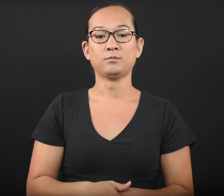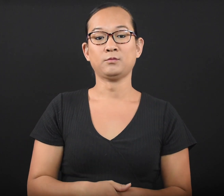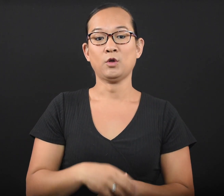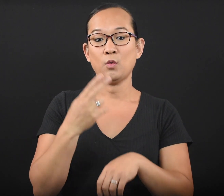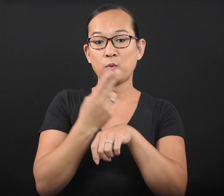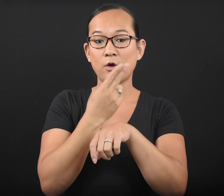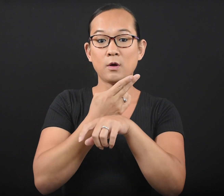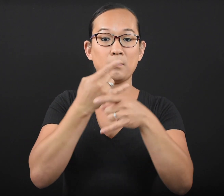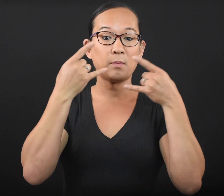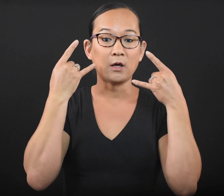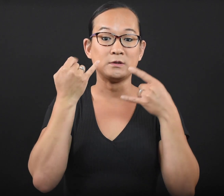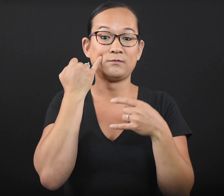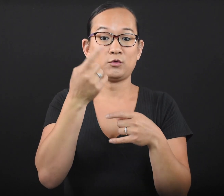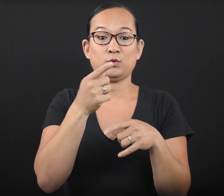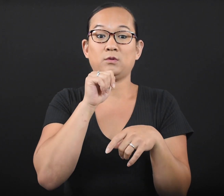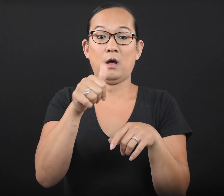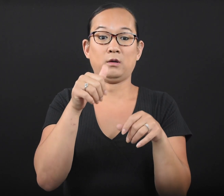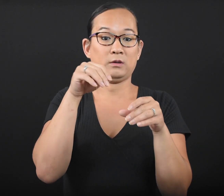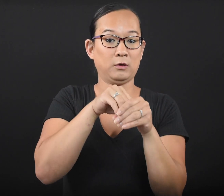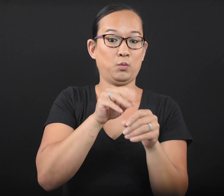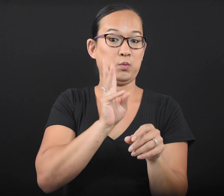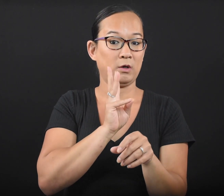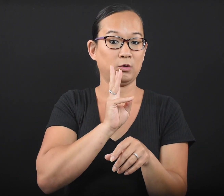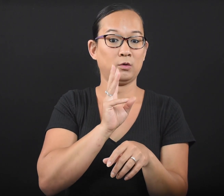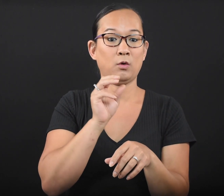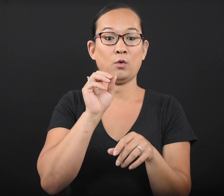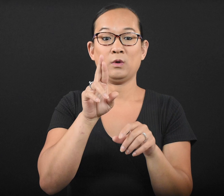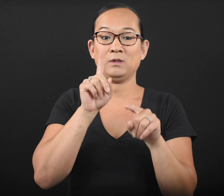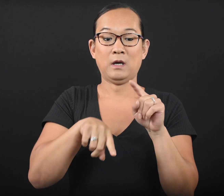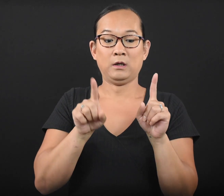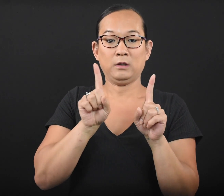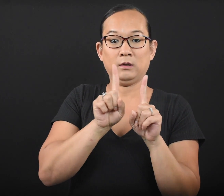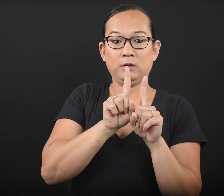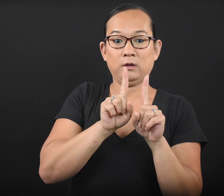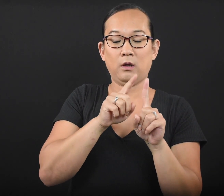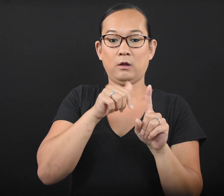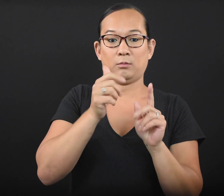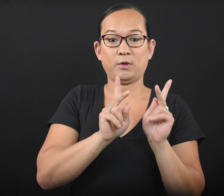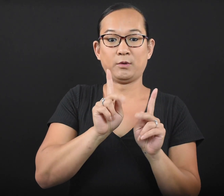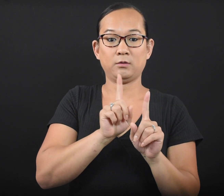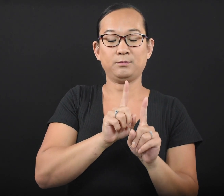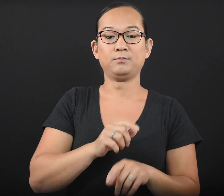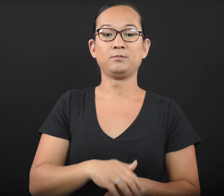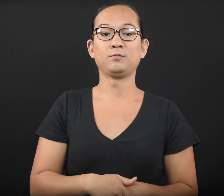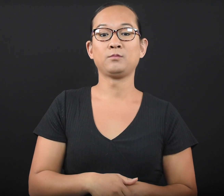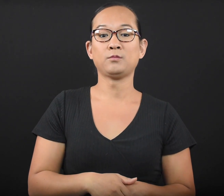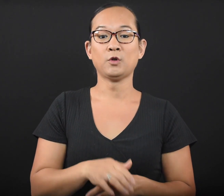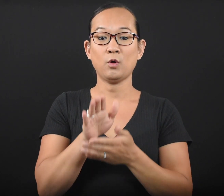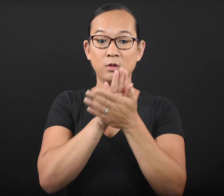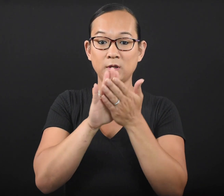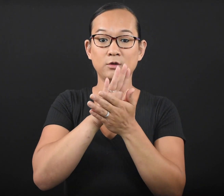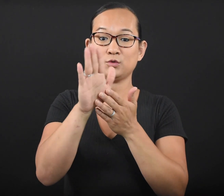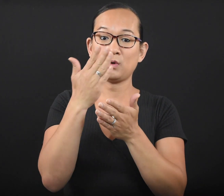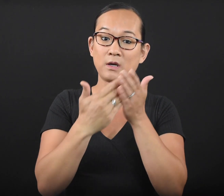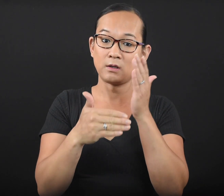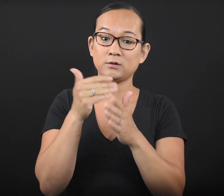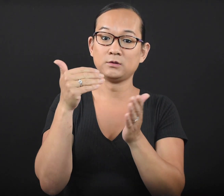Wear a mask when you’re not in the water and you can’t stay distant. Clean your hands frequently,